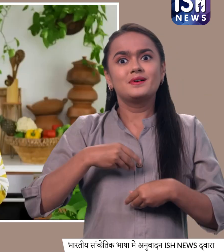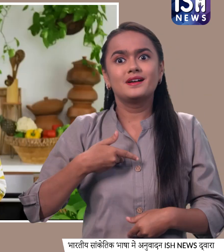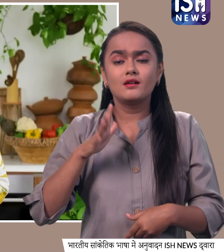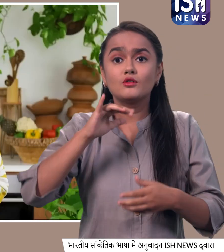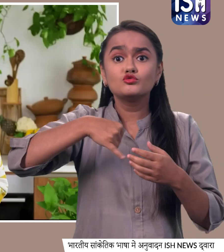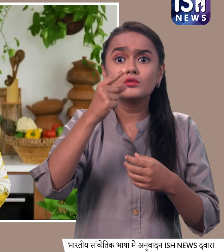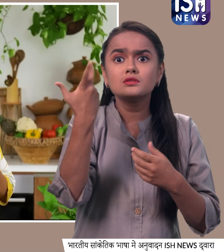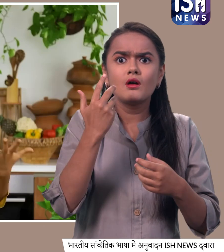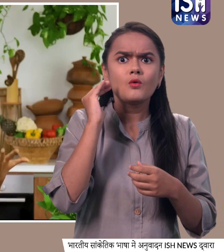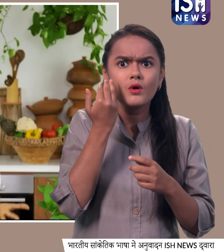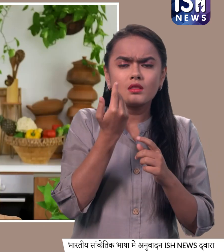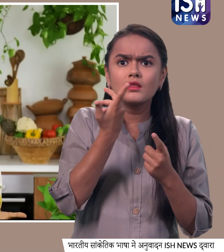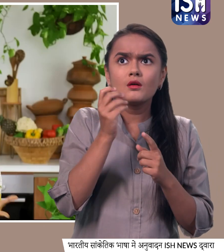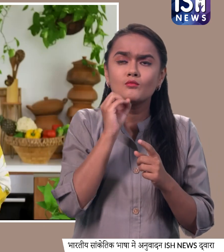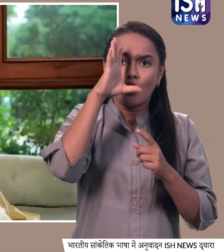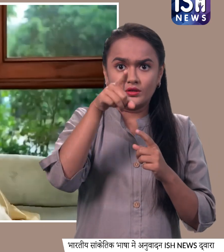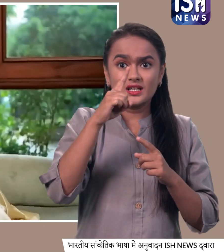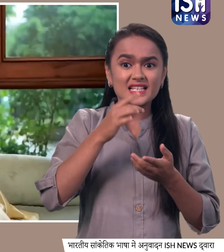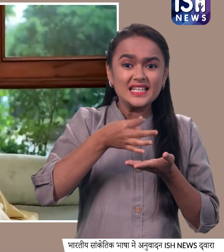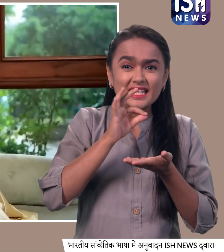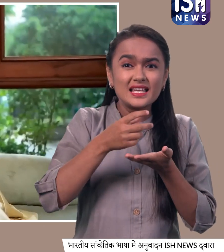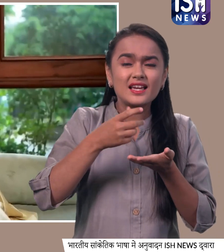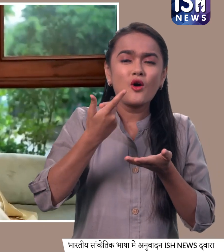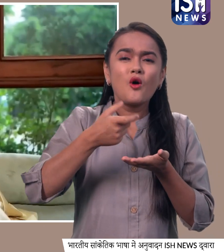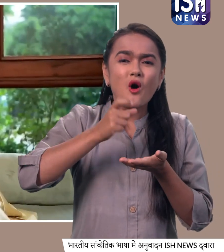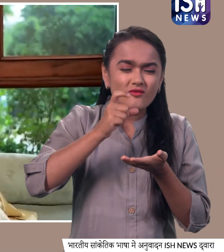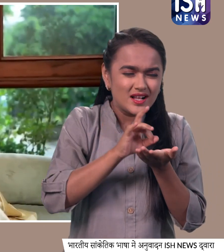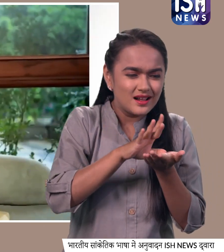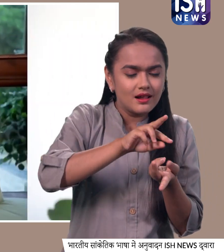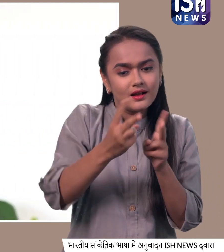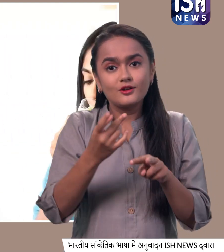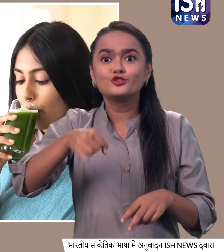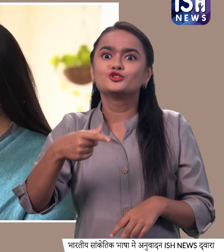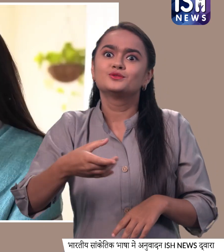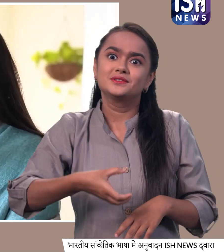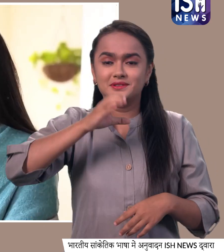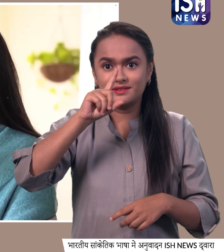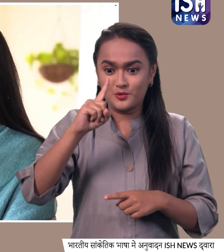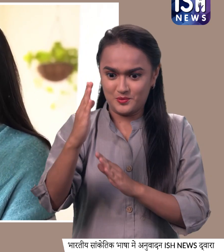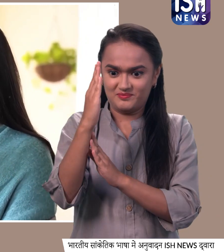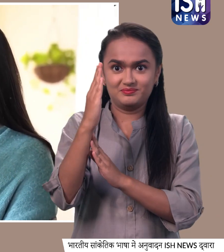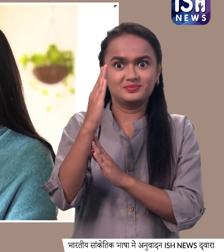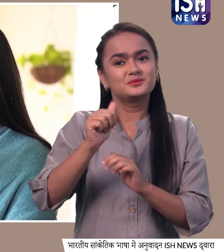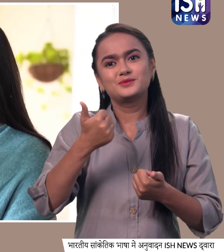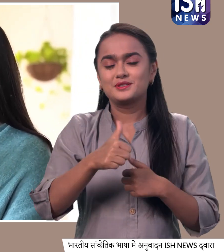When can you take these juices? You can take them in the morning instead of coffee and tea a glass full of this juice